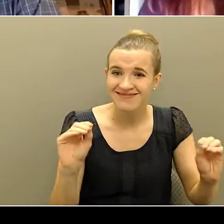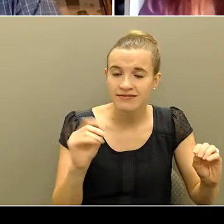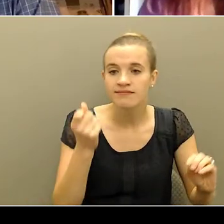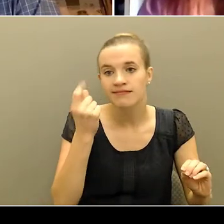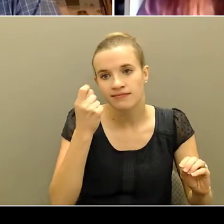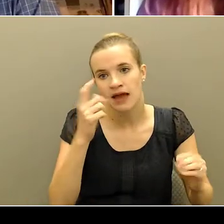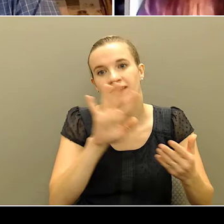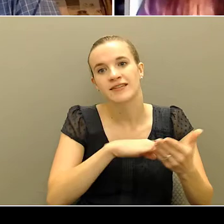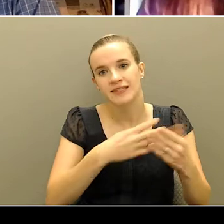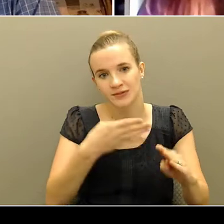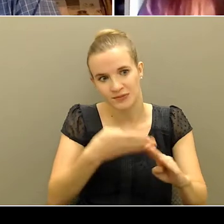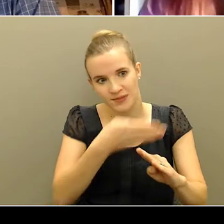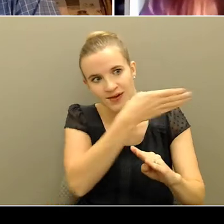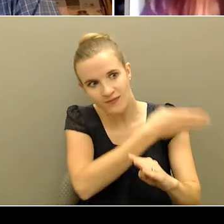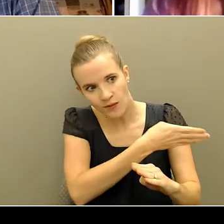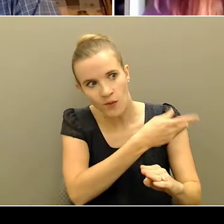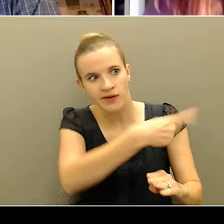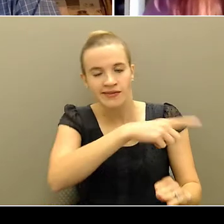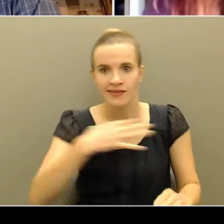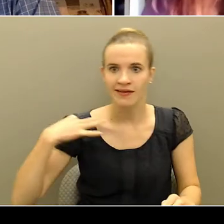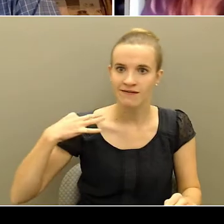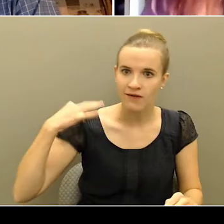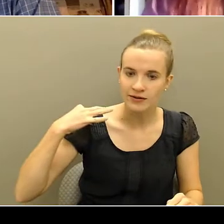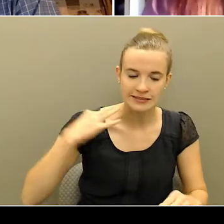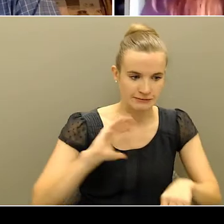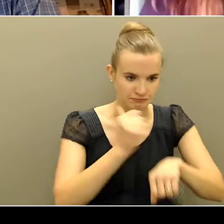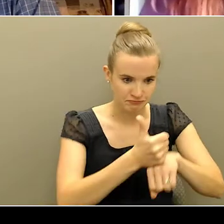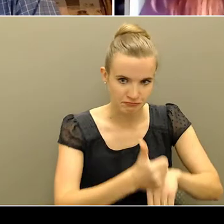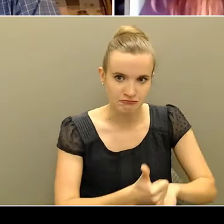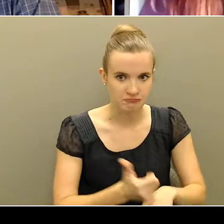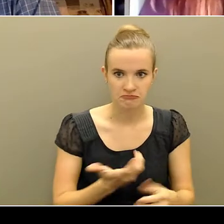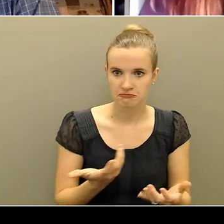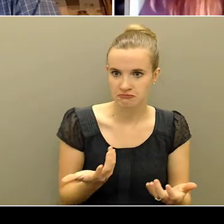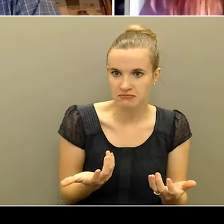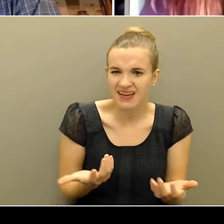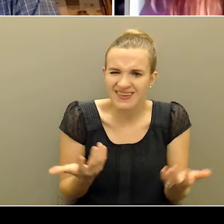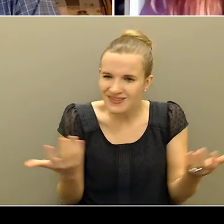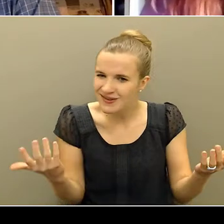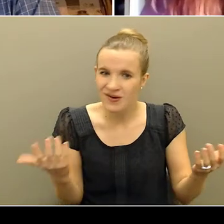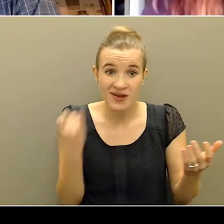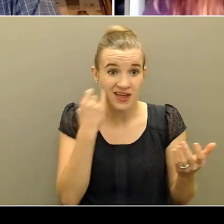these kinds of things, you know, to look into for your, you know, going tandem